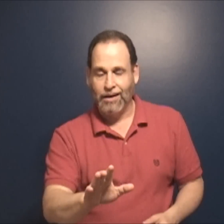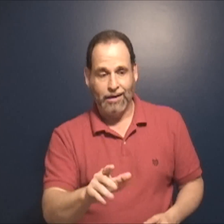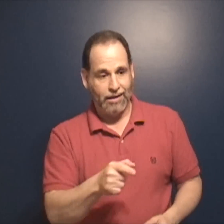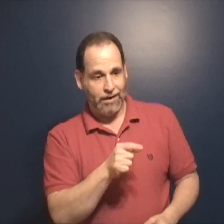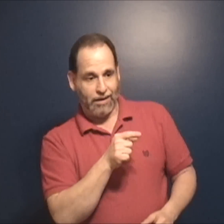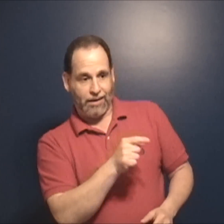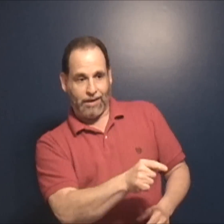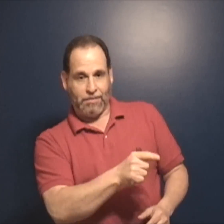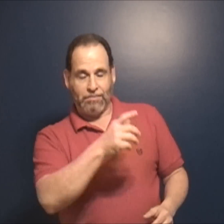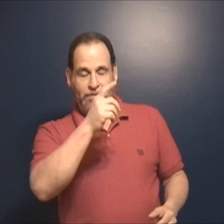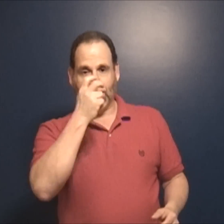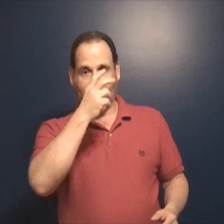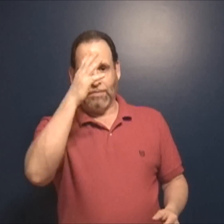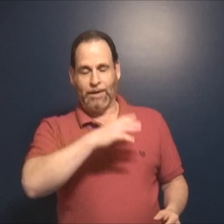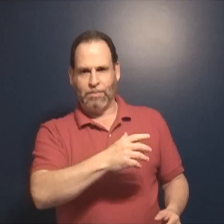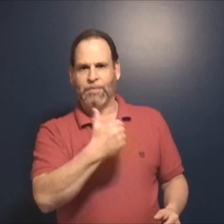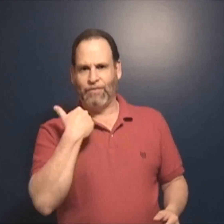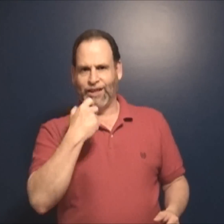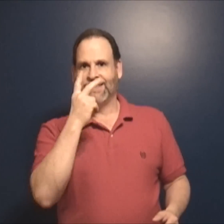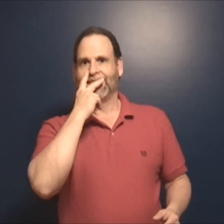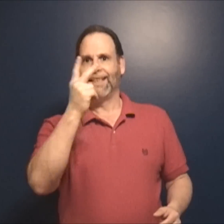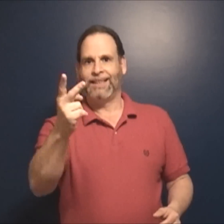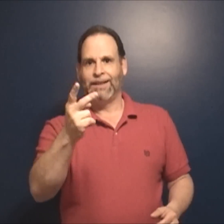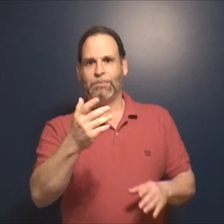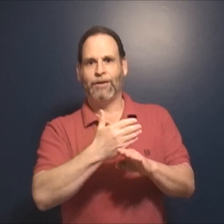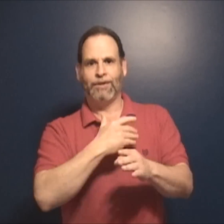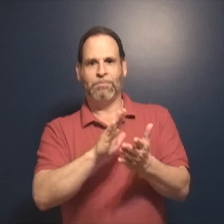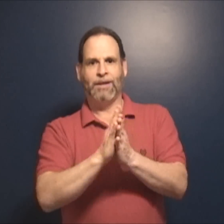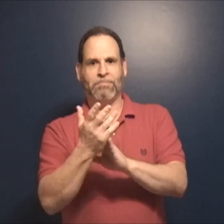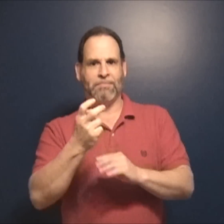[The blind man could see before he became blind.]